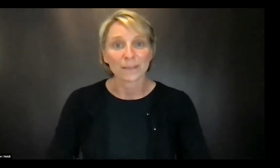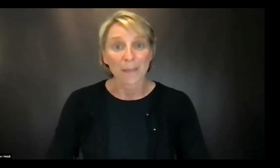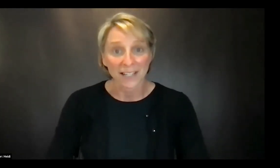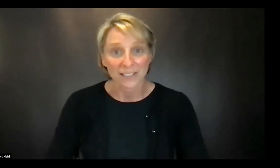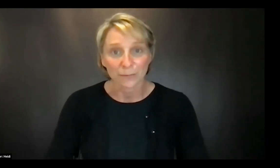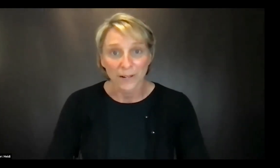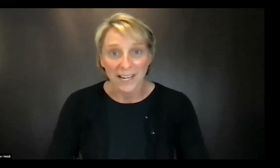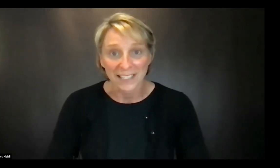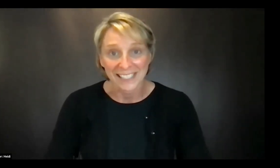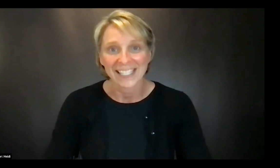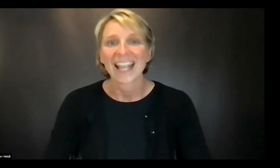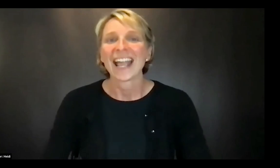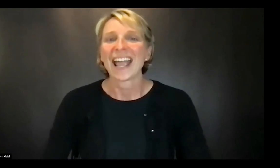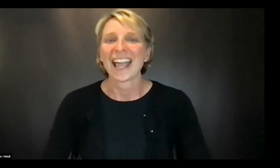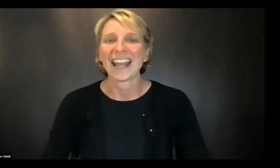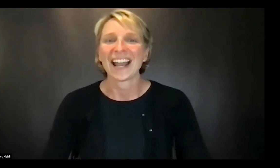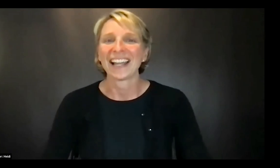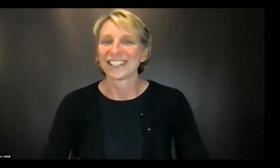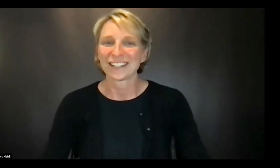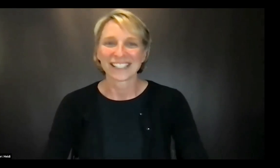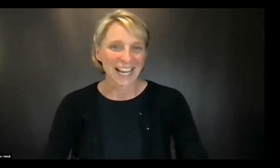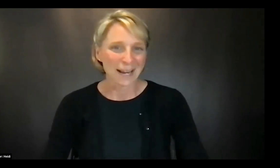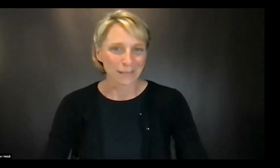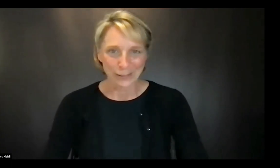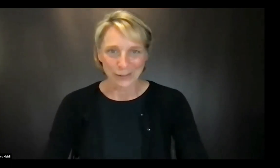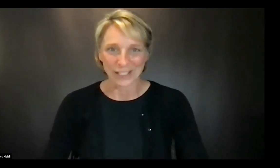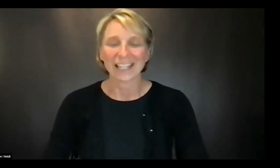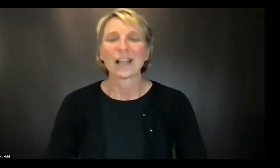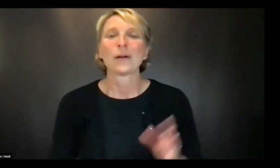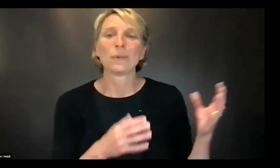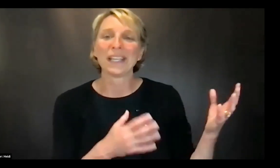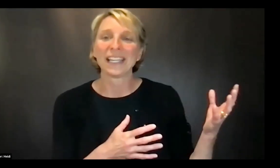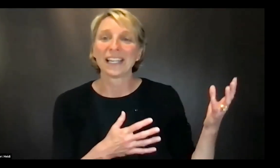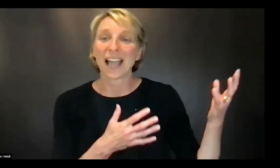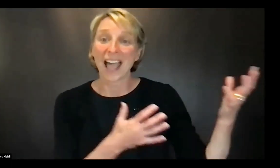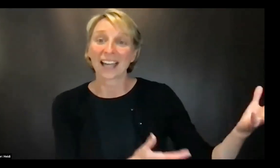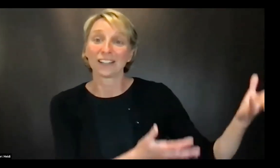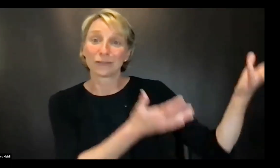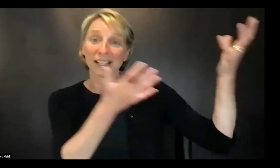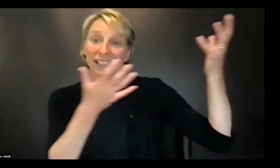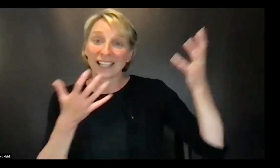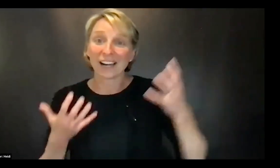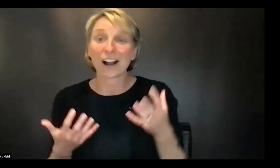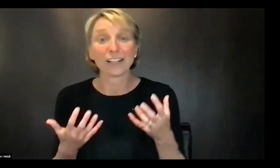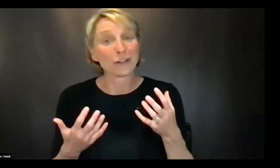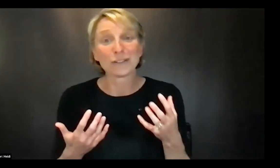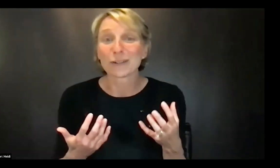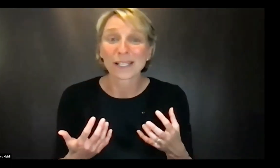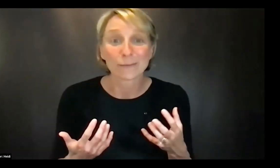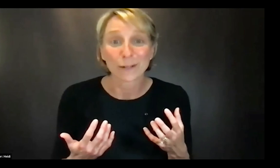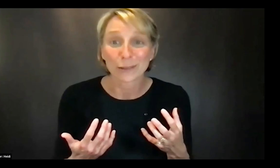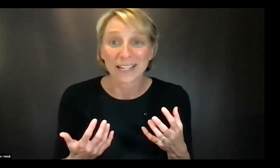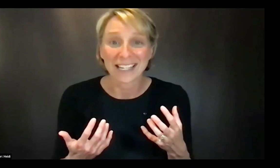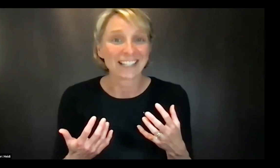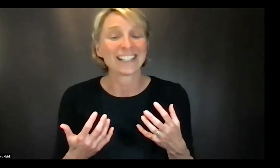back to France? And I share the same story. We had Laurent Clerc on loan to us for three years,